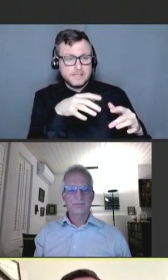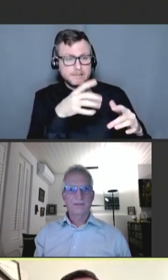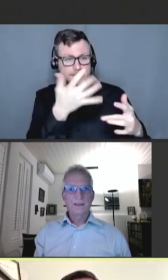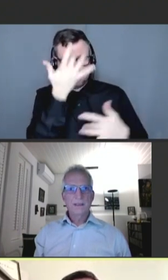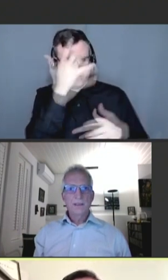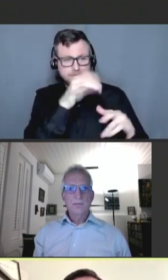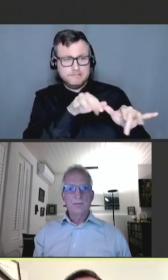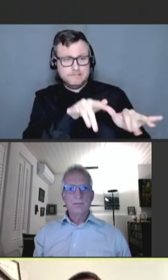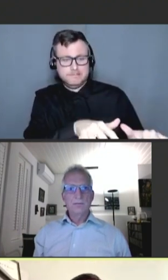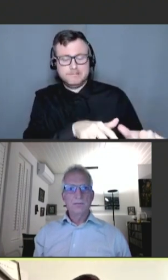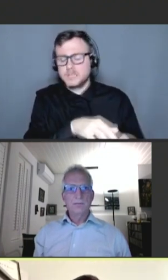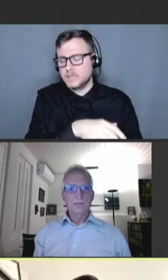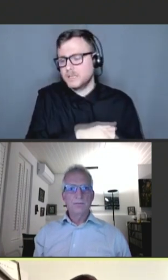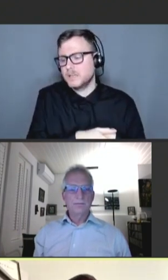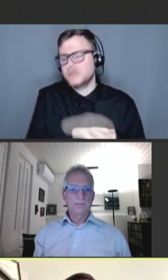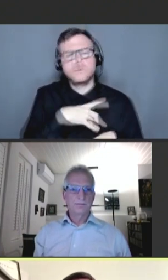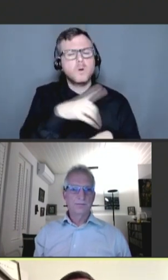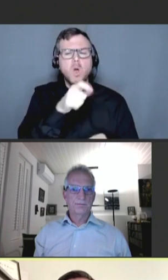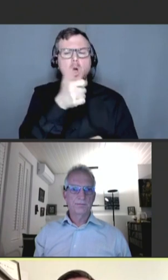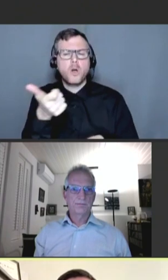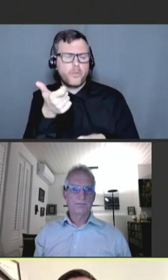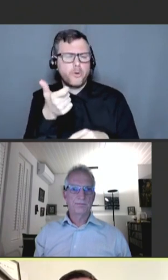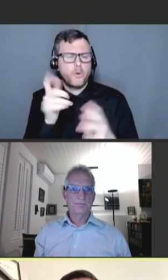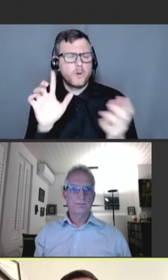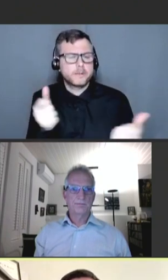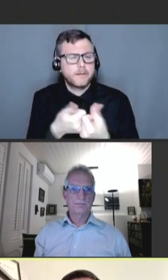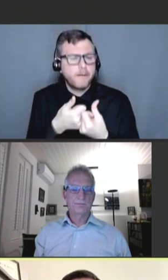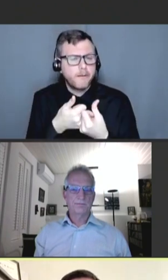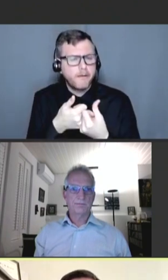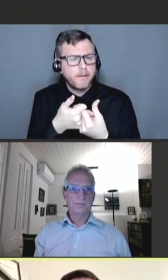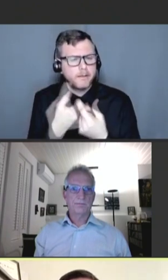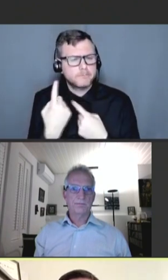And what are the challenges? And I think that I just showed